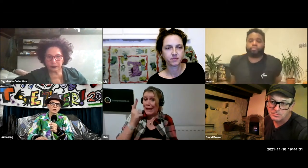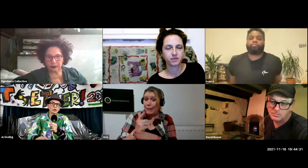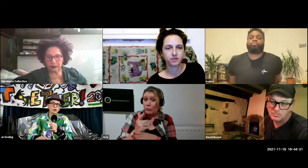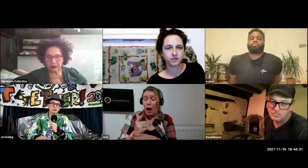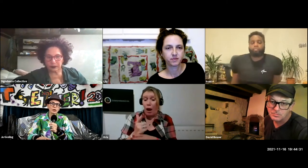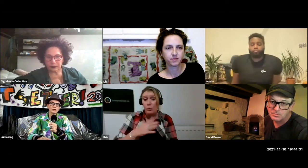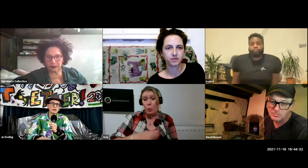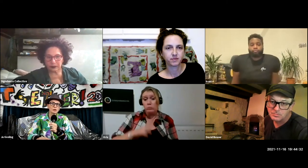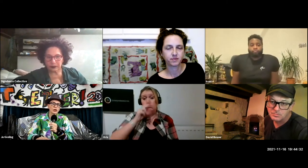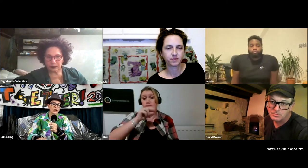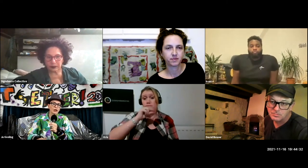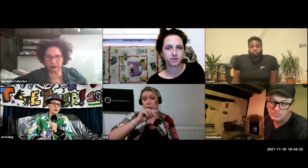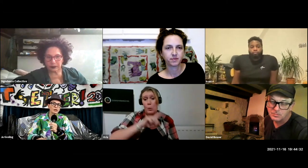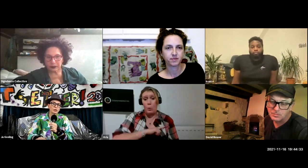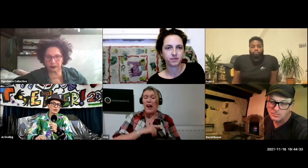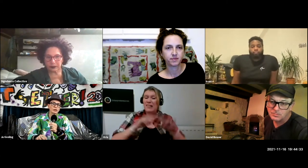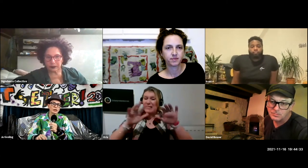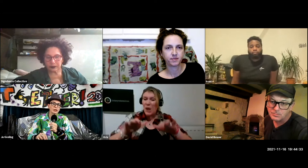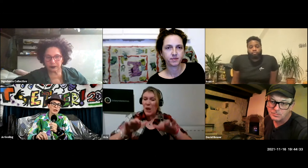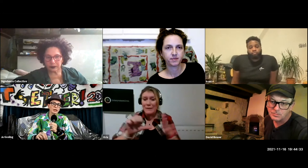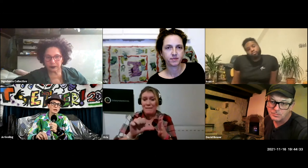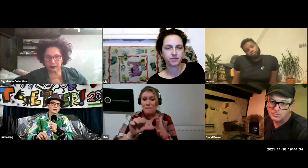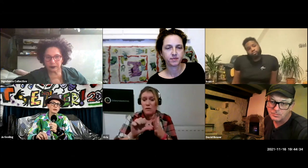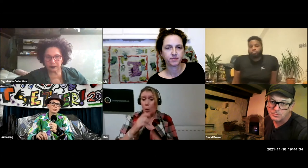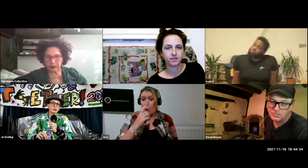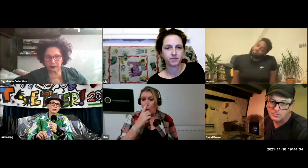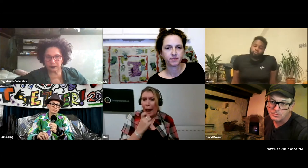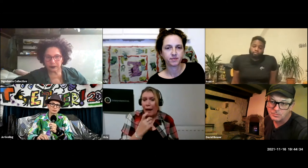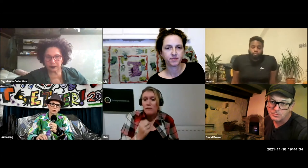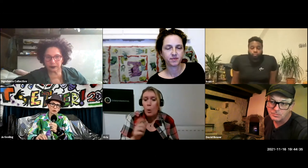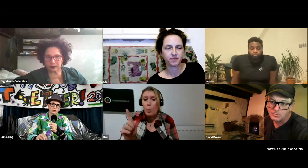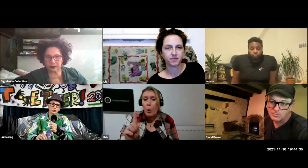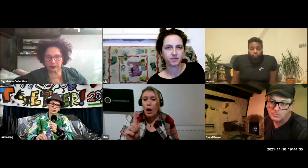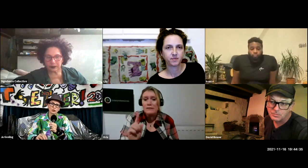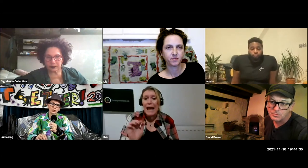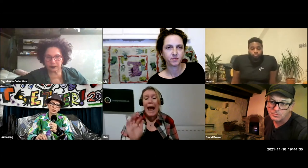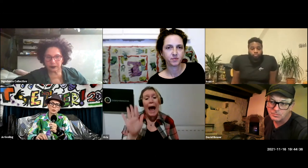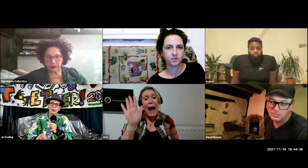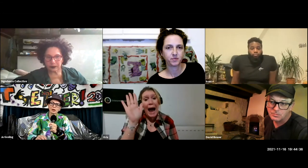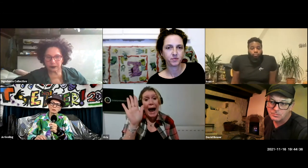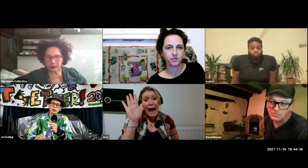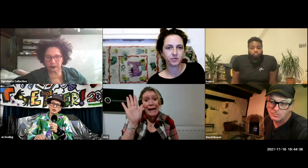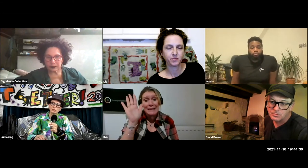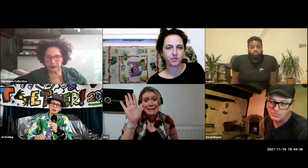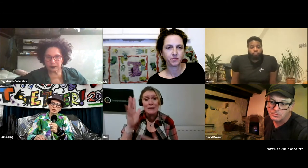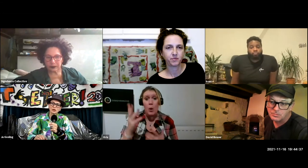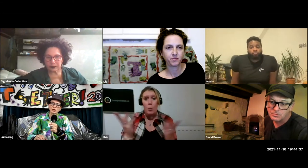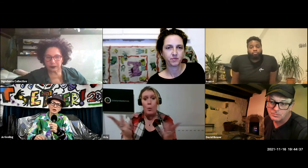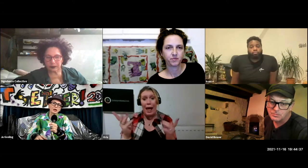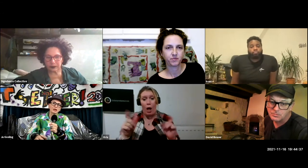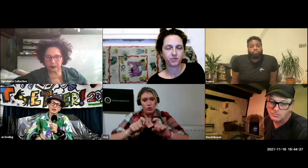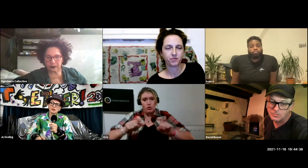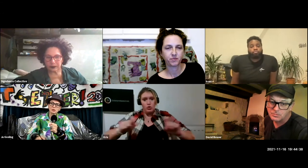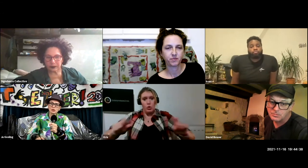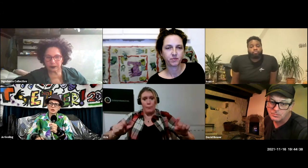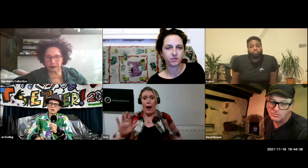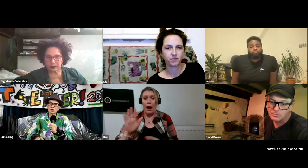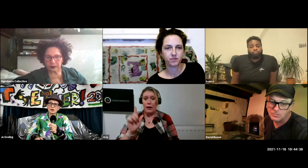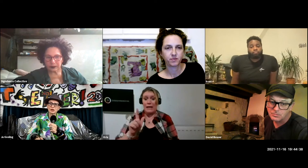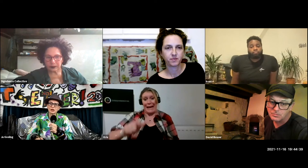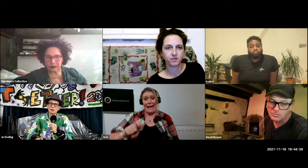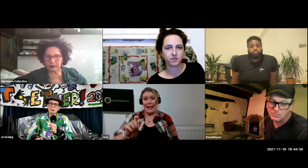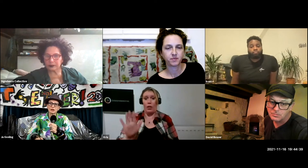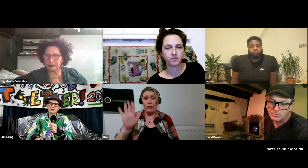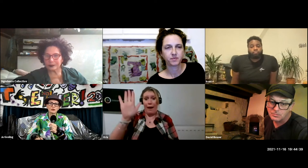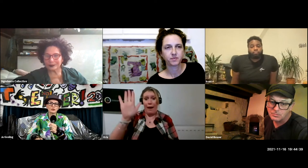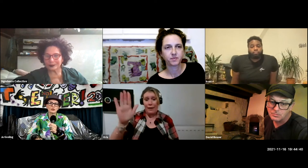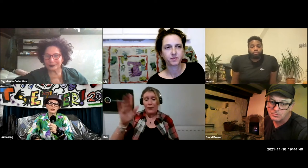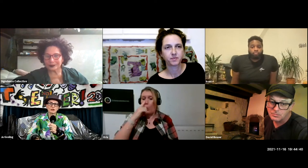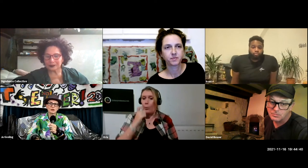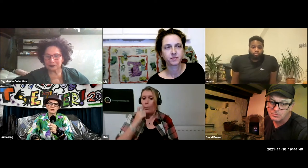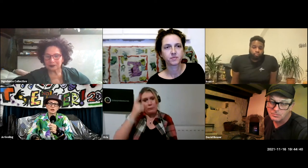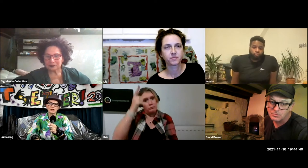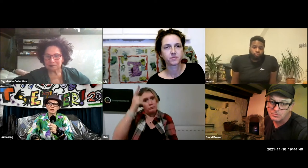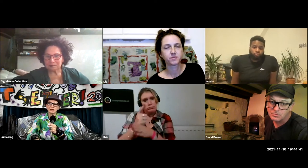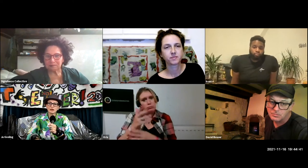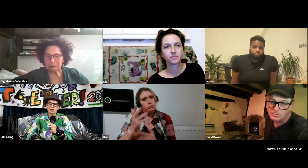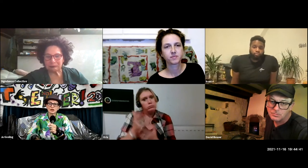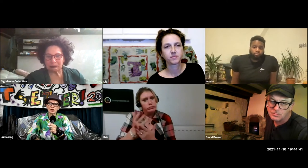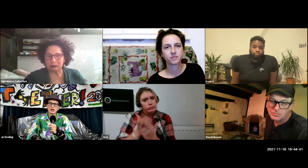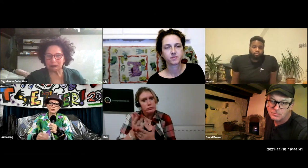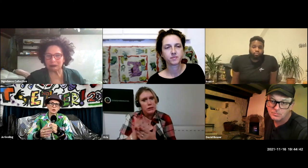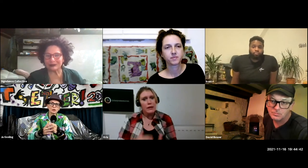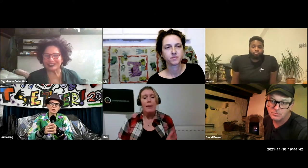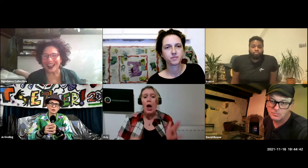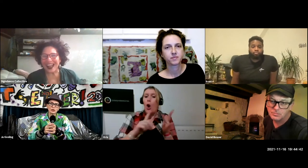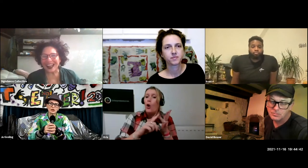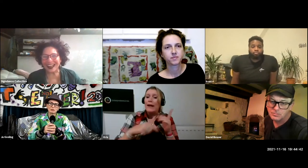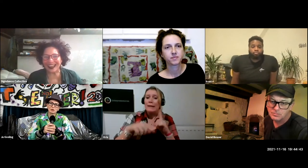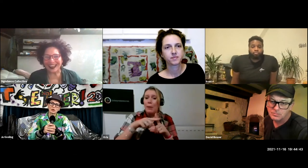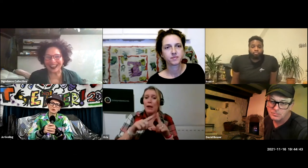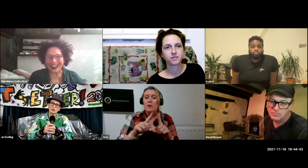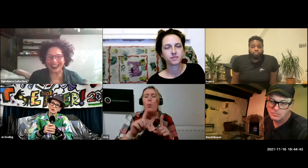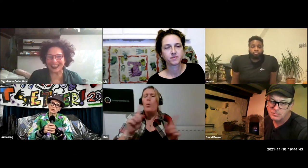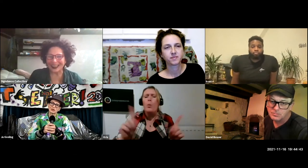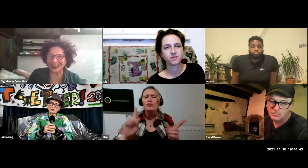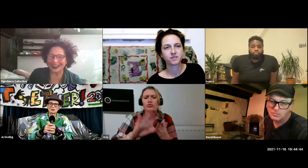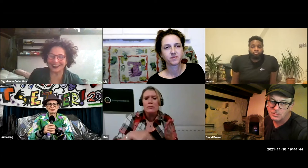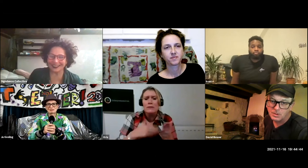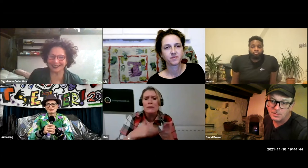us the other people worked on the show